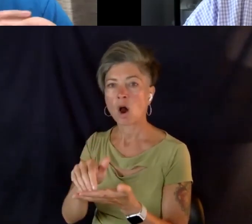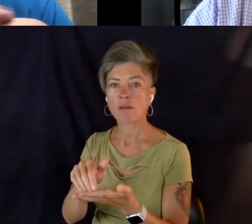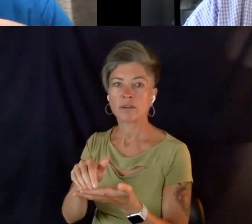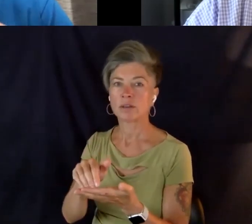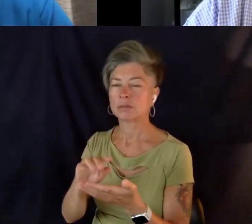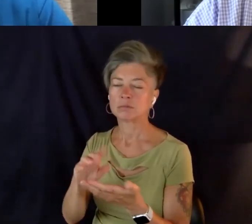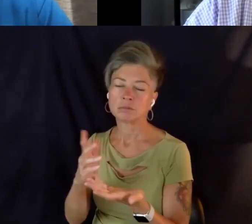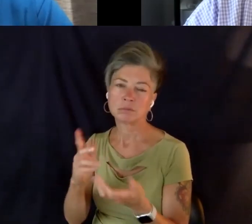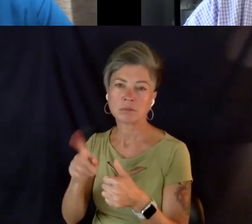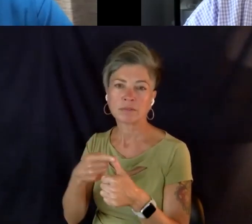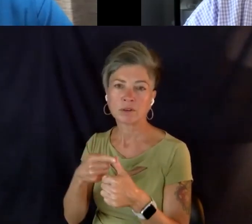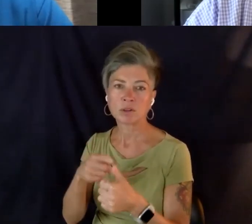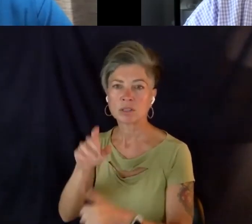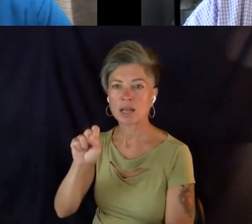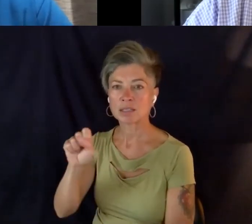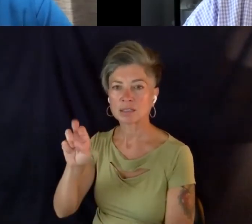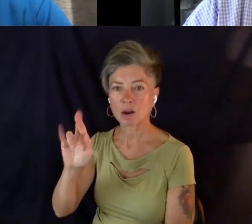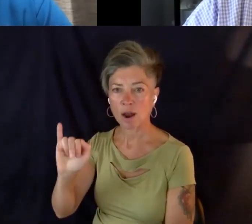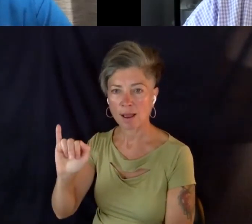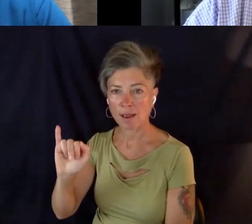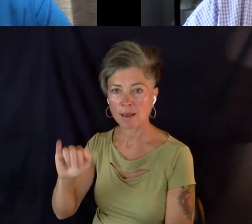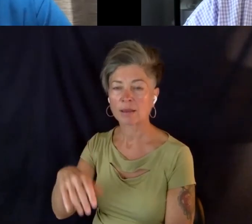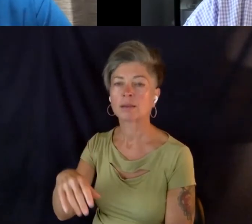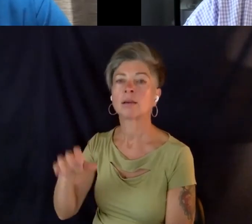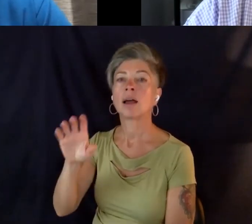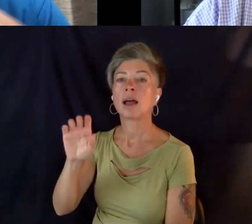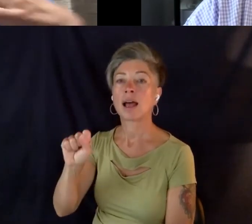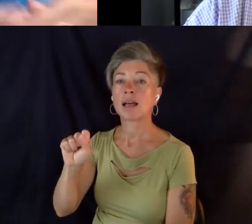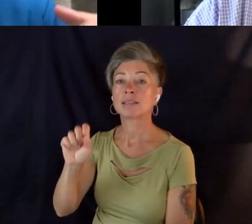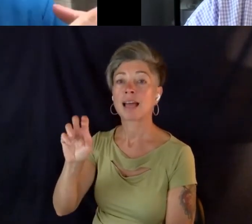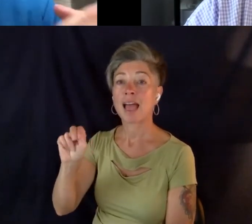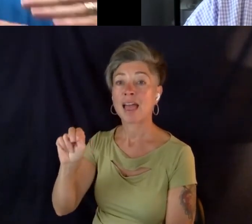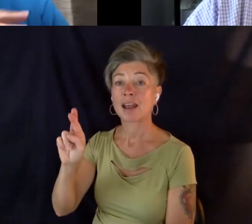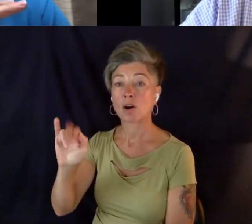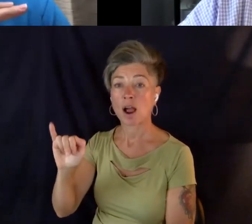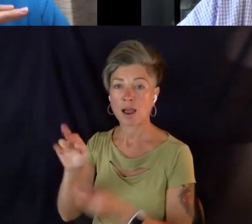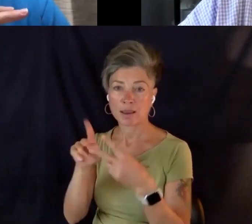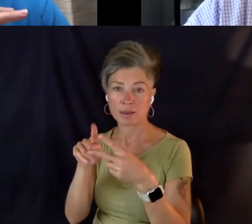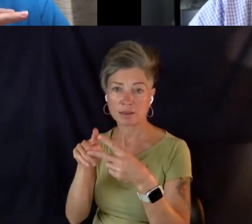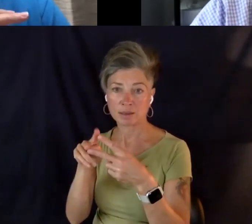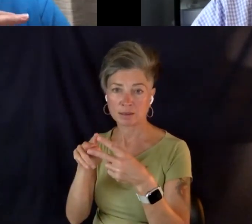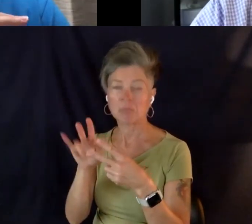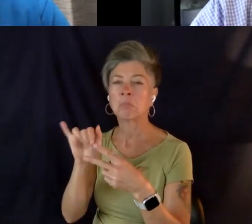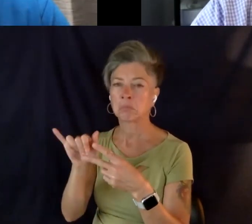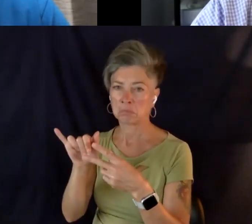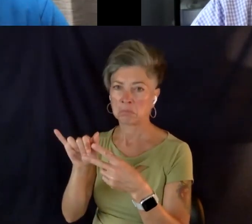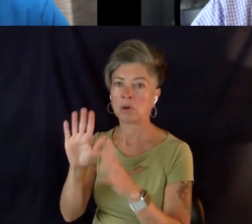is an SSRI or an SNRI and that would be consistent with recommendations for hot flashes to begin with,